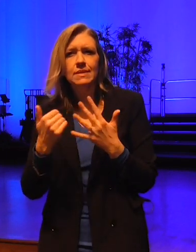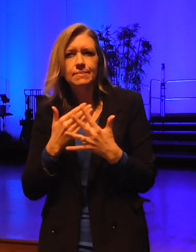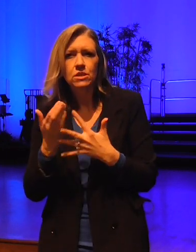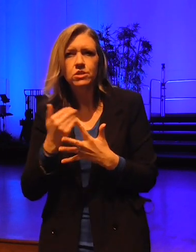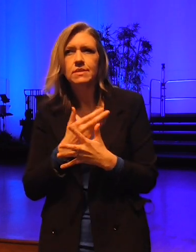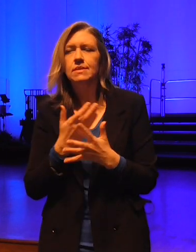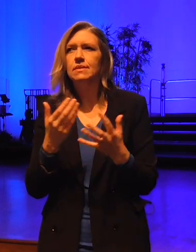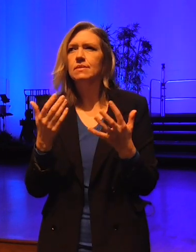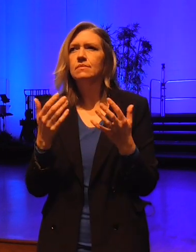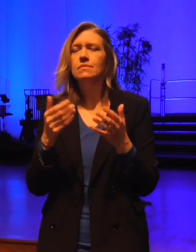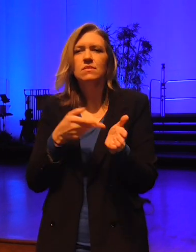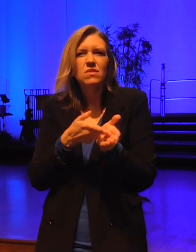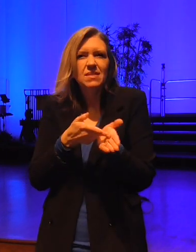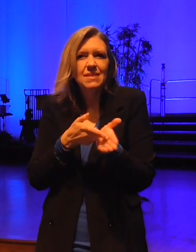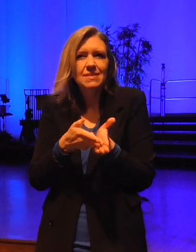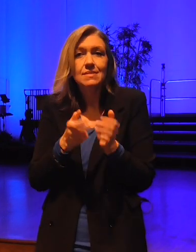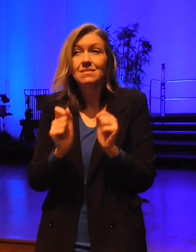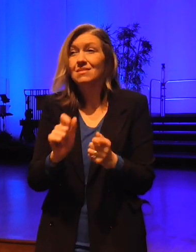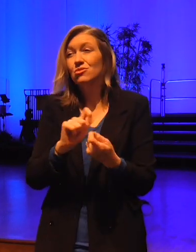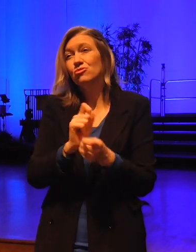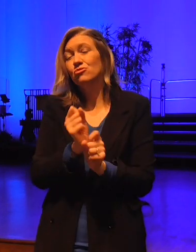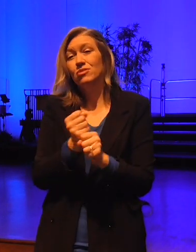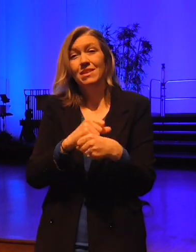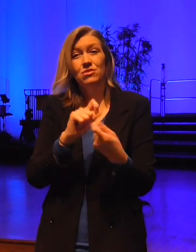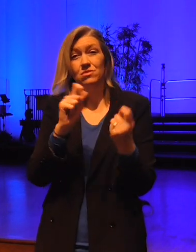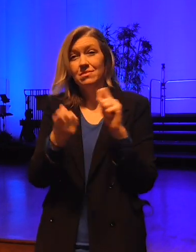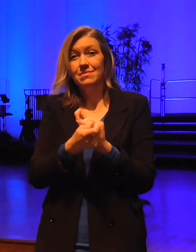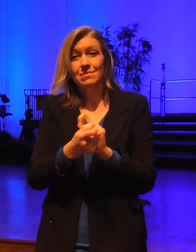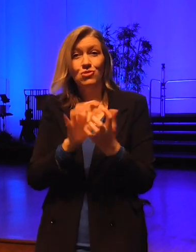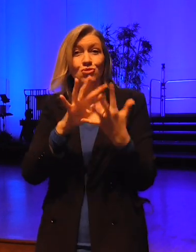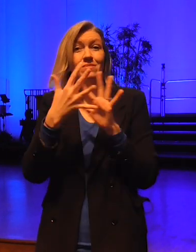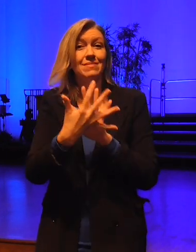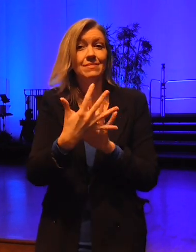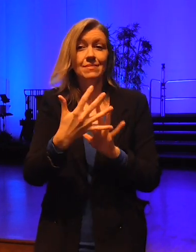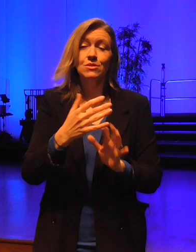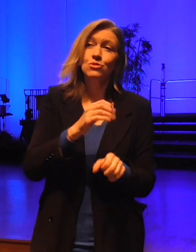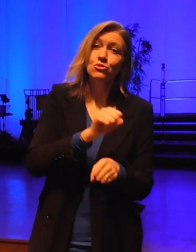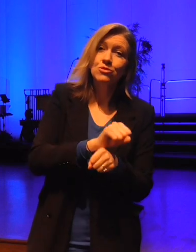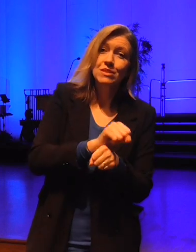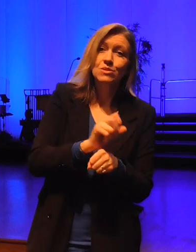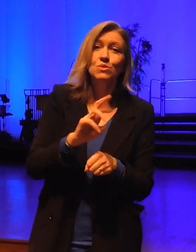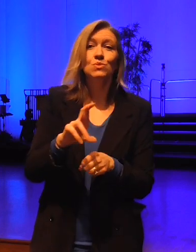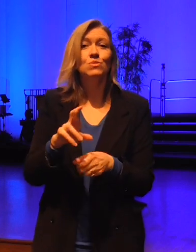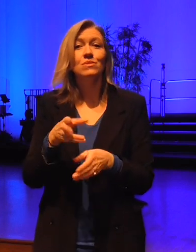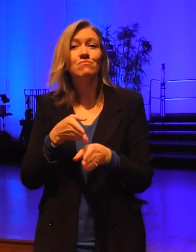perhaps create transformation in our careers and work situations you can look into the eyes